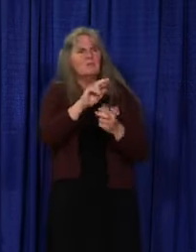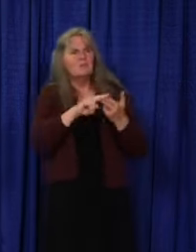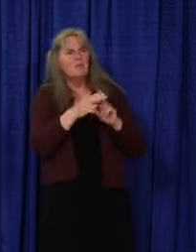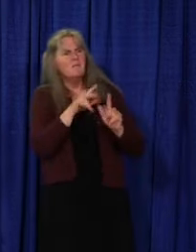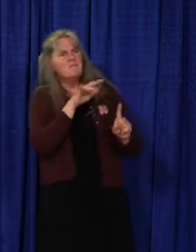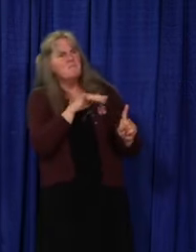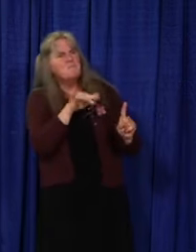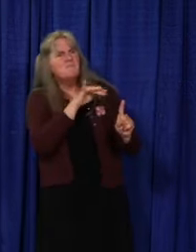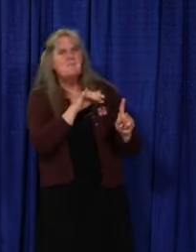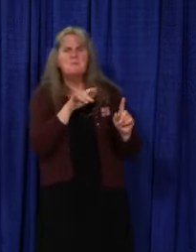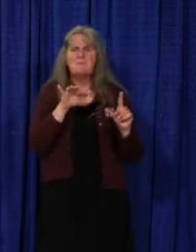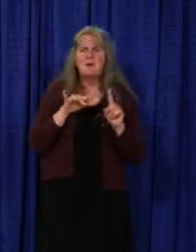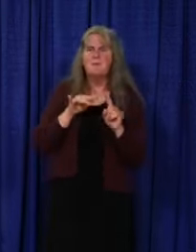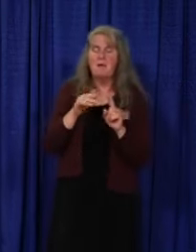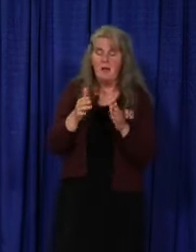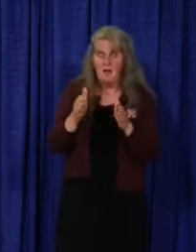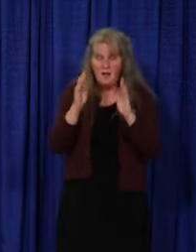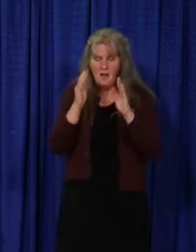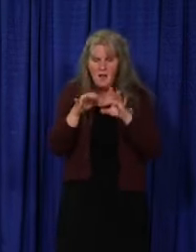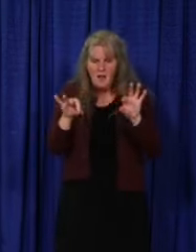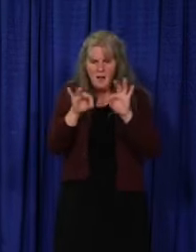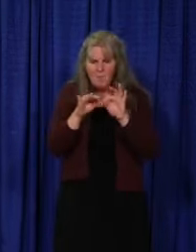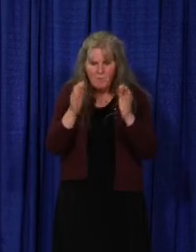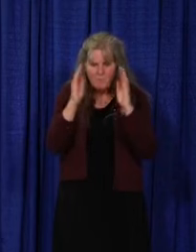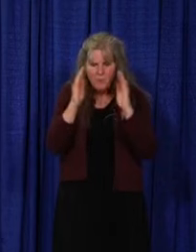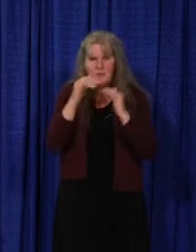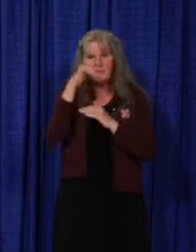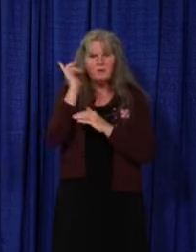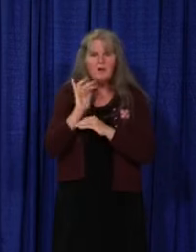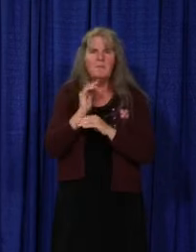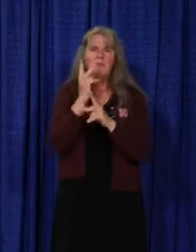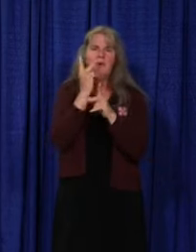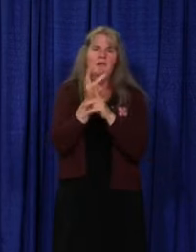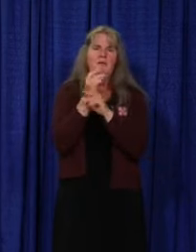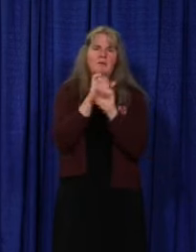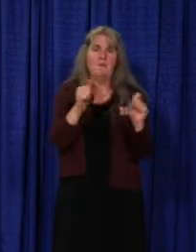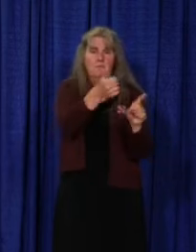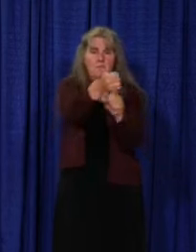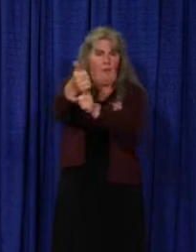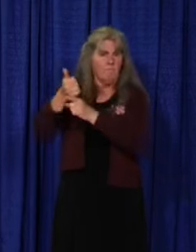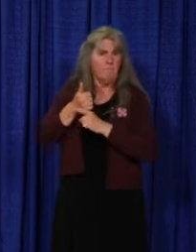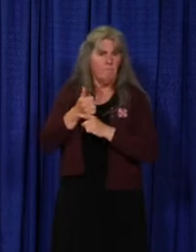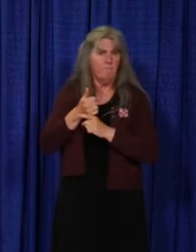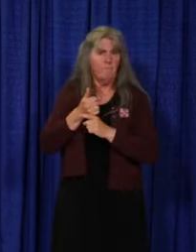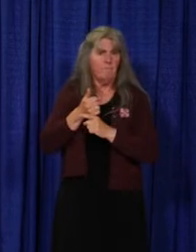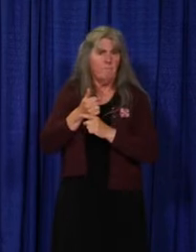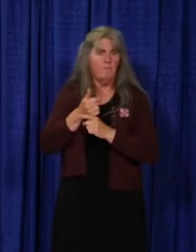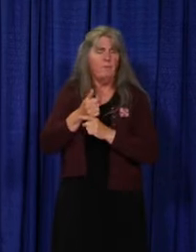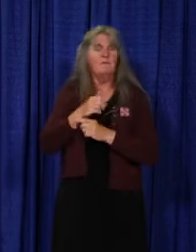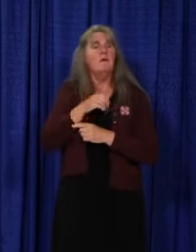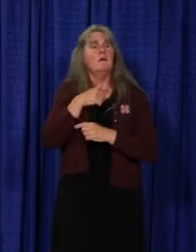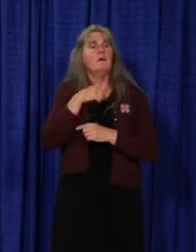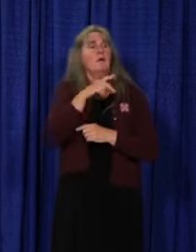they know what they are doing. If we concentrate efforts on keeping people safe, then Dr